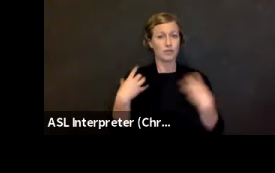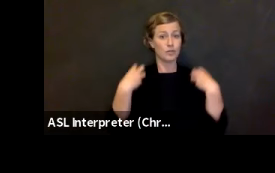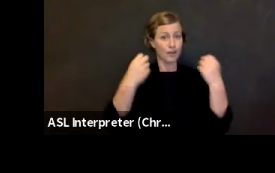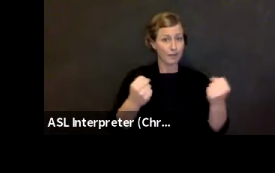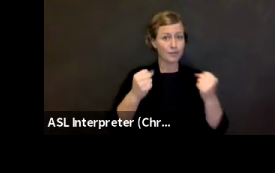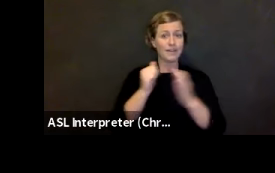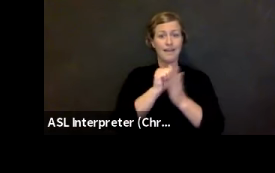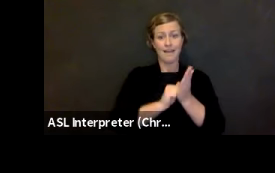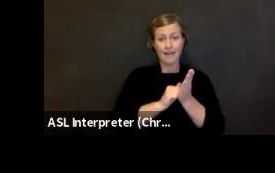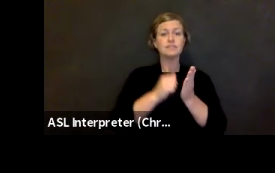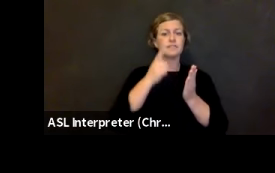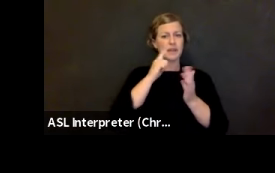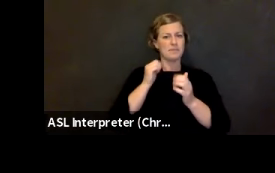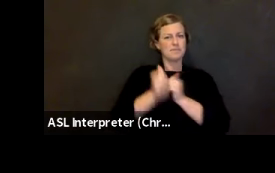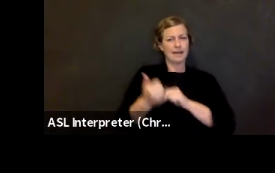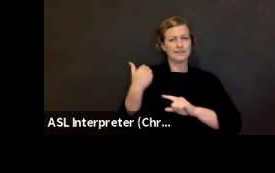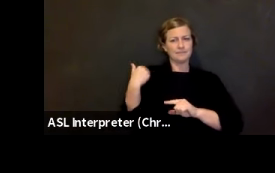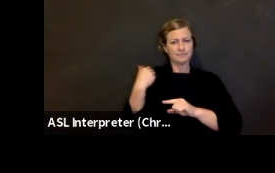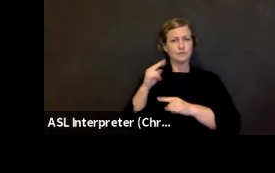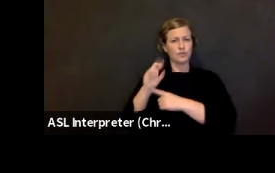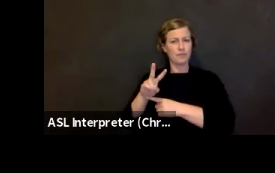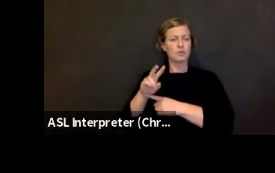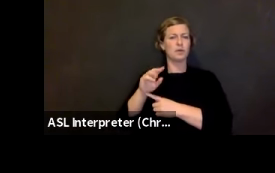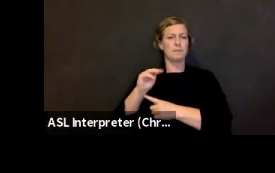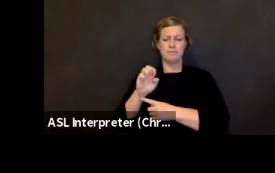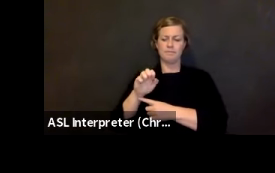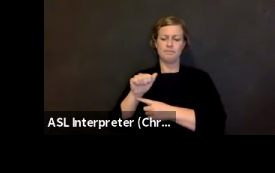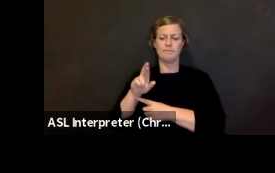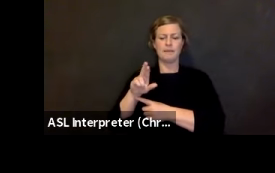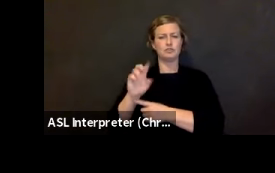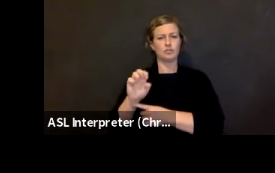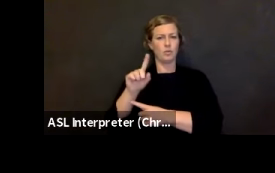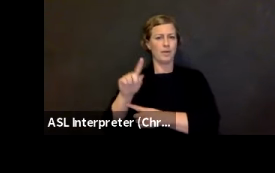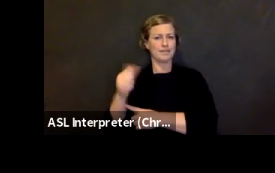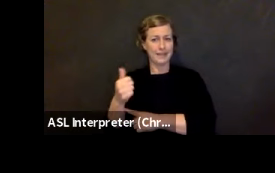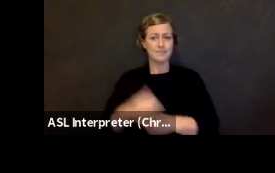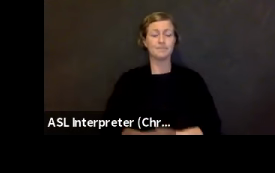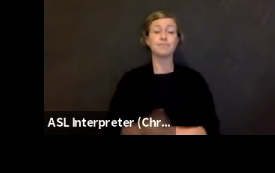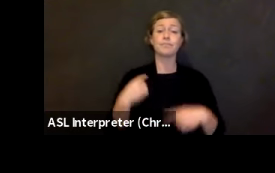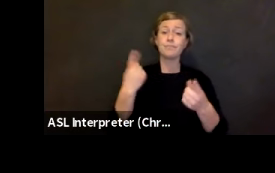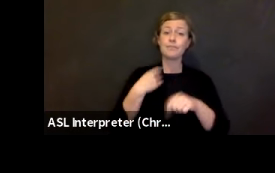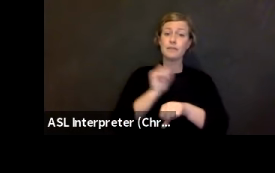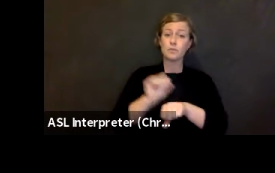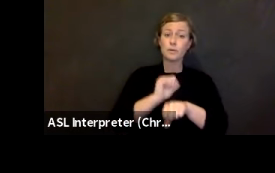equitable and strong implementation of Oregon's new drug addiction treatment and